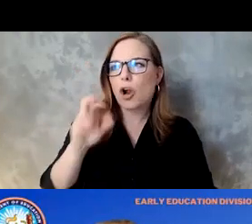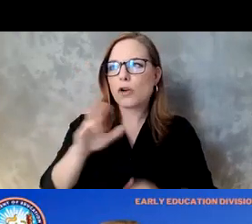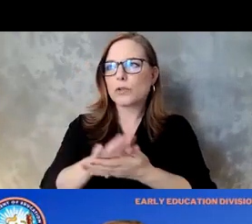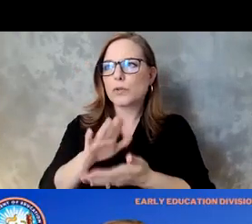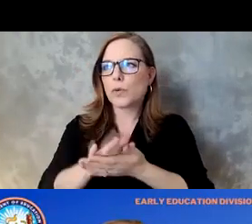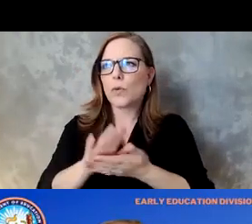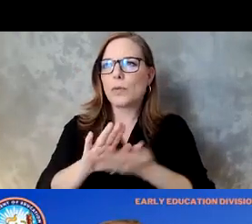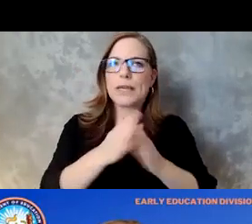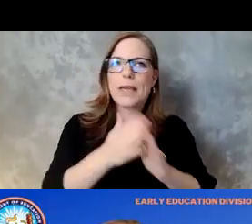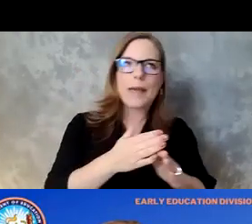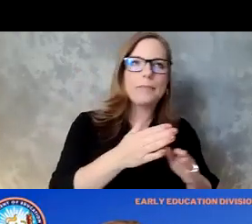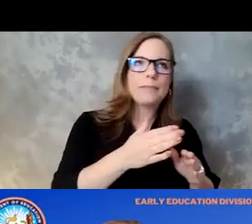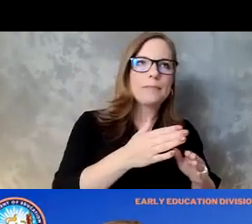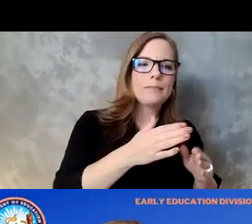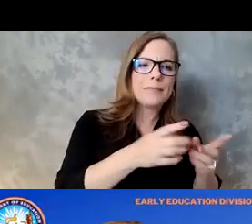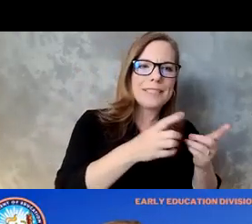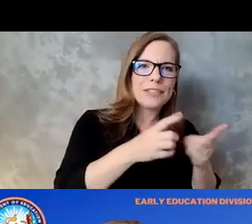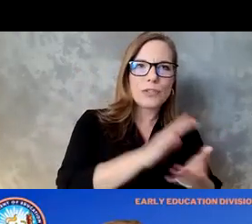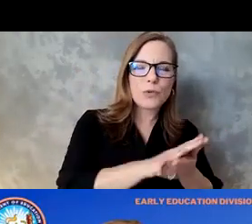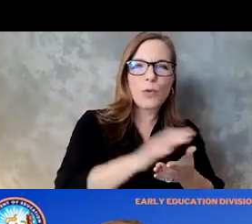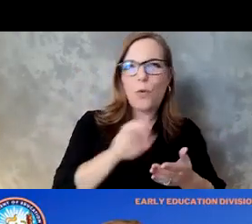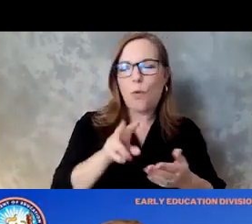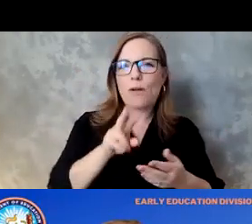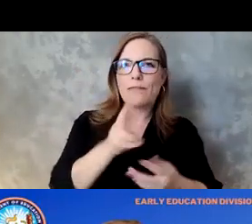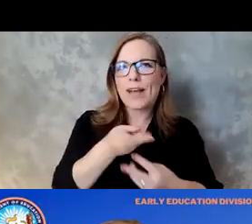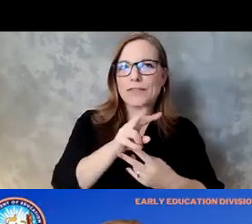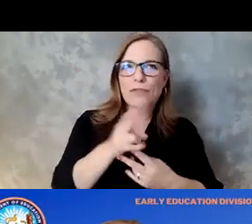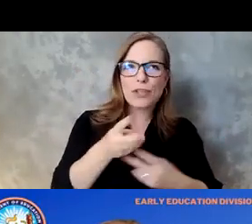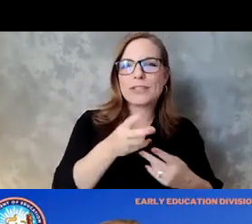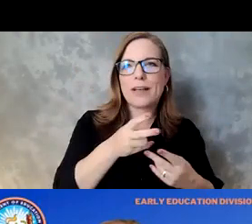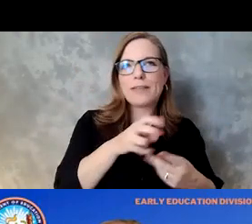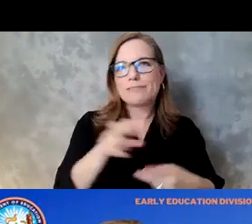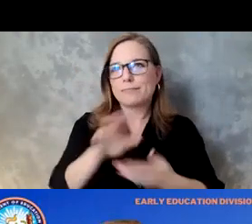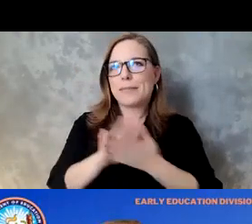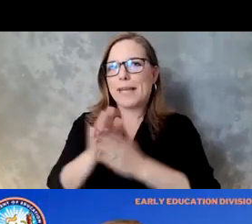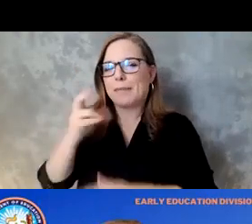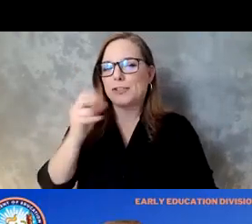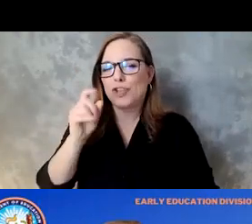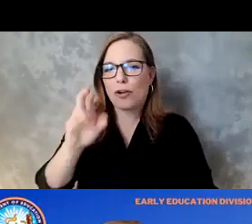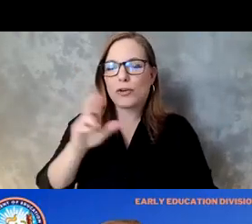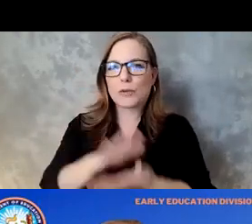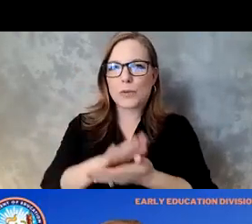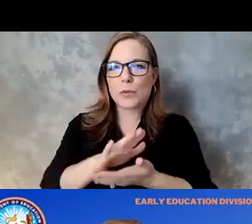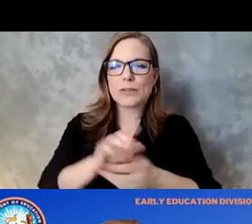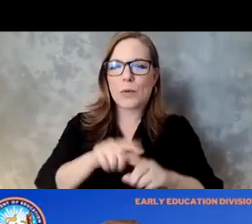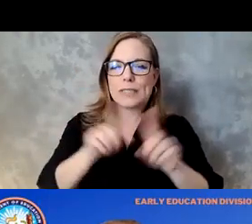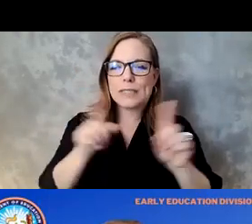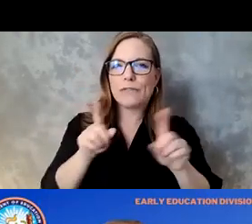became charter schools and some district name changes. So we are very close to having those